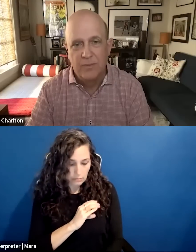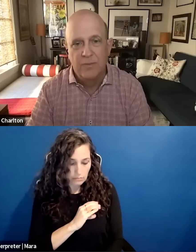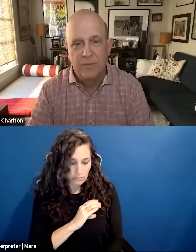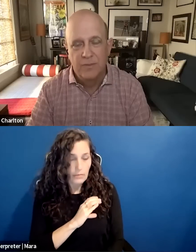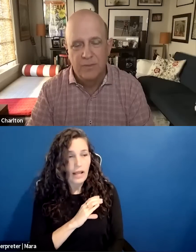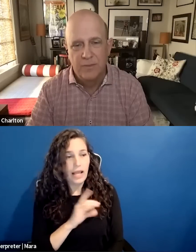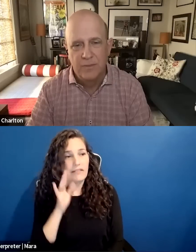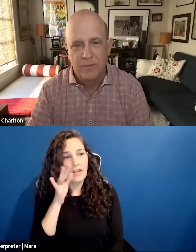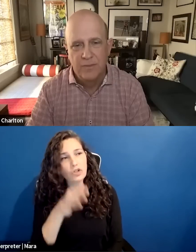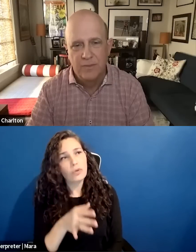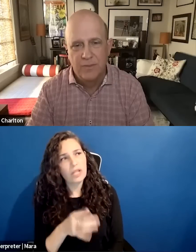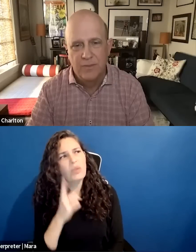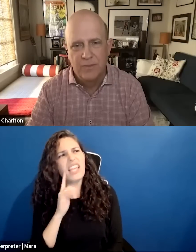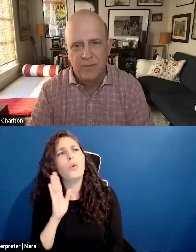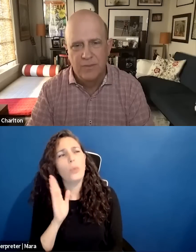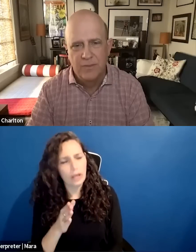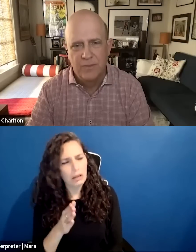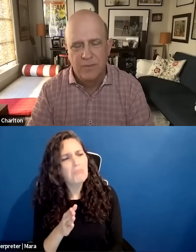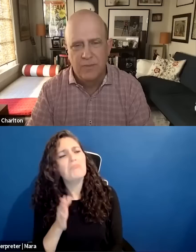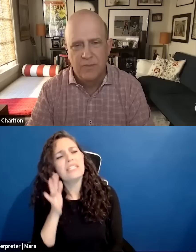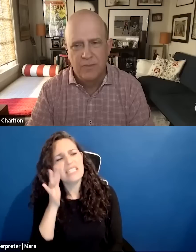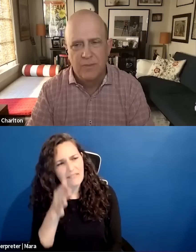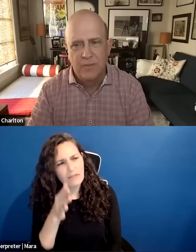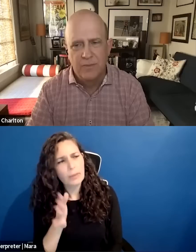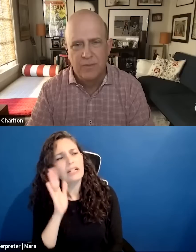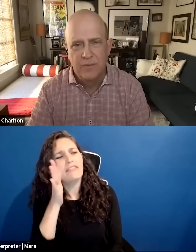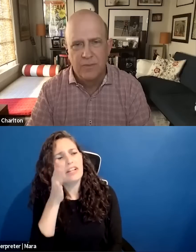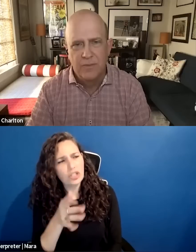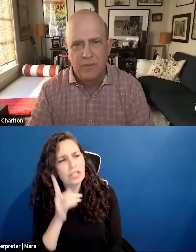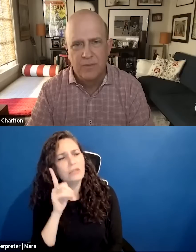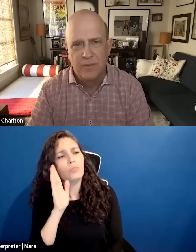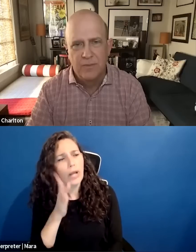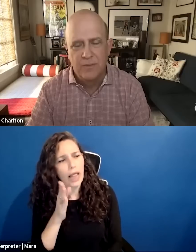So I think that type of gradual mindset shift